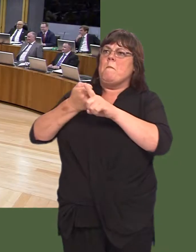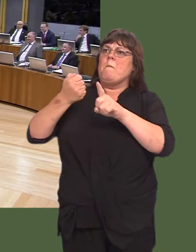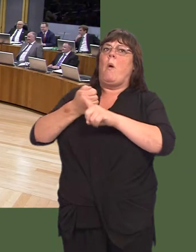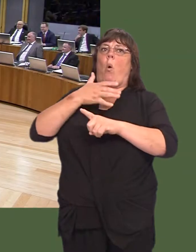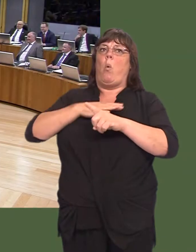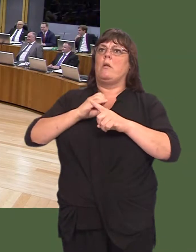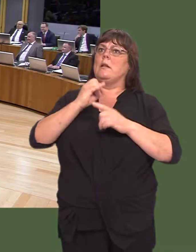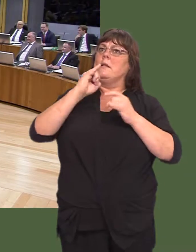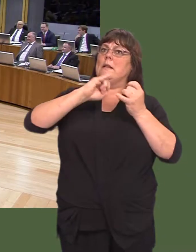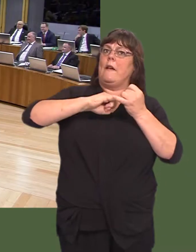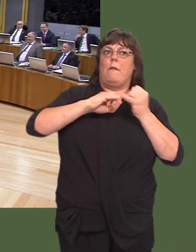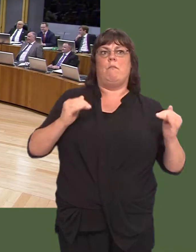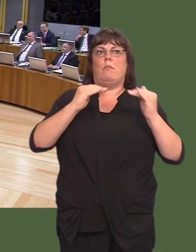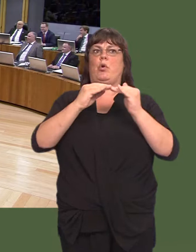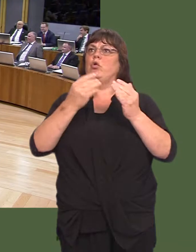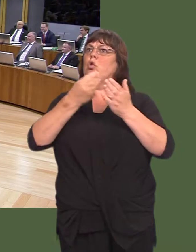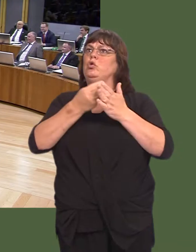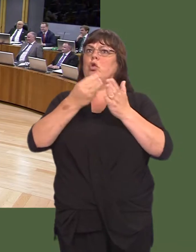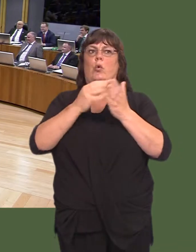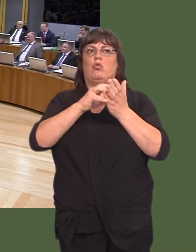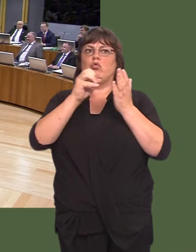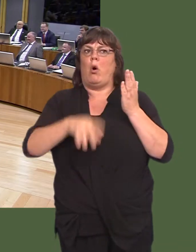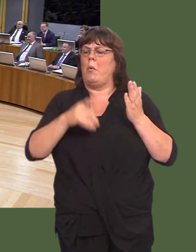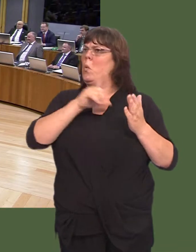For years, we were told by his party it was too expensive.